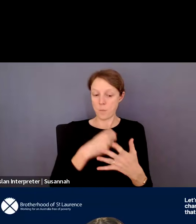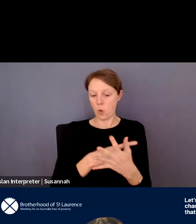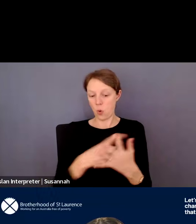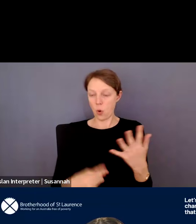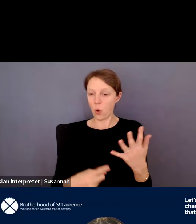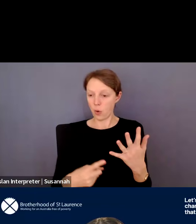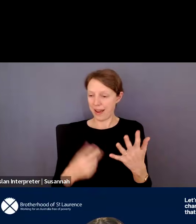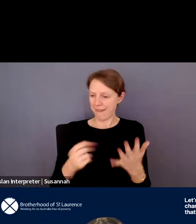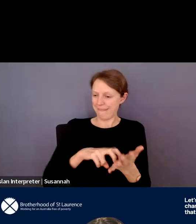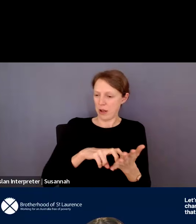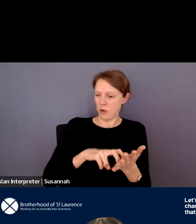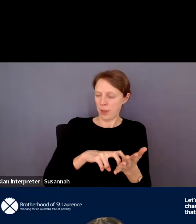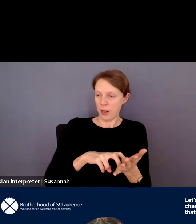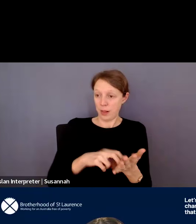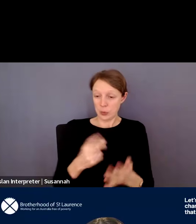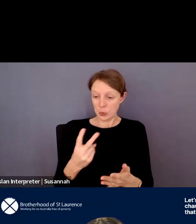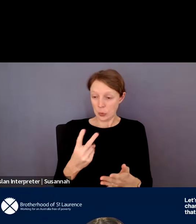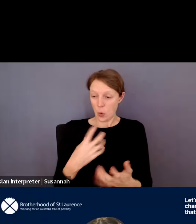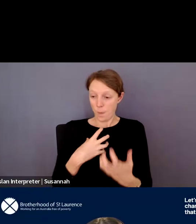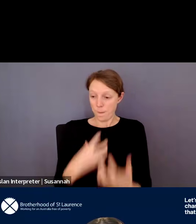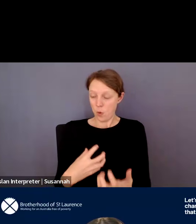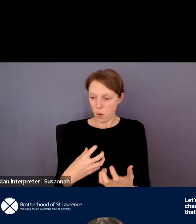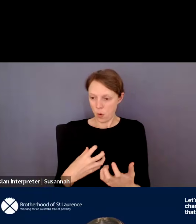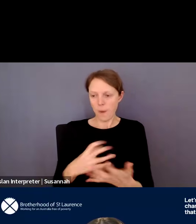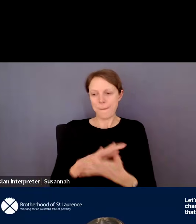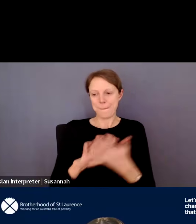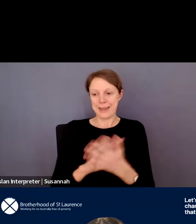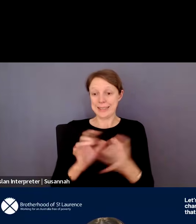you're kind of developmentally vulnerable on two or more domains. You're probably in that Thriving